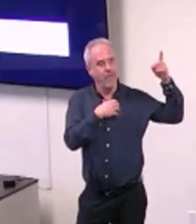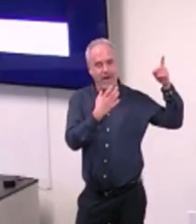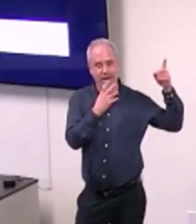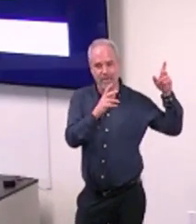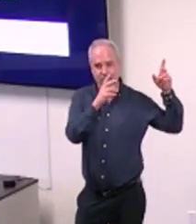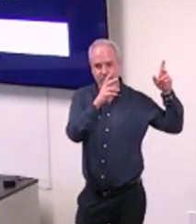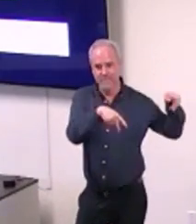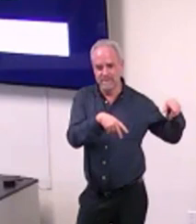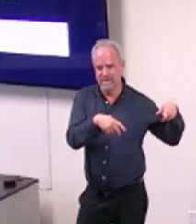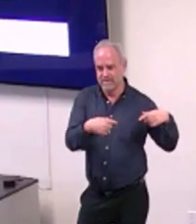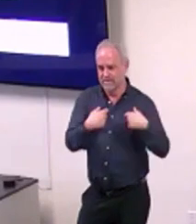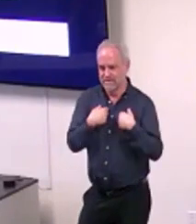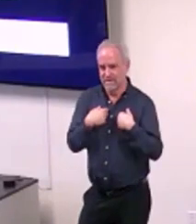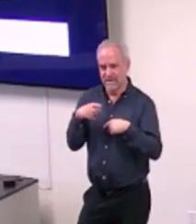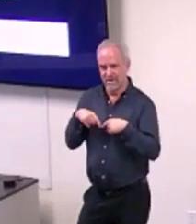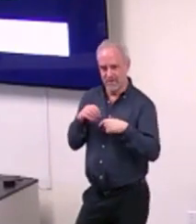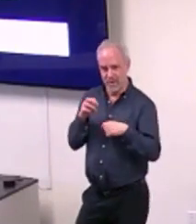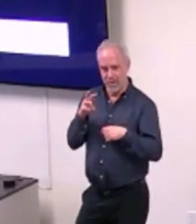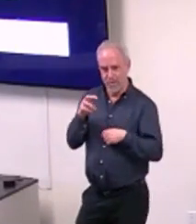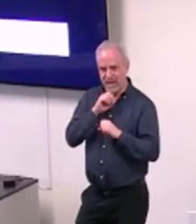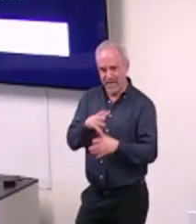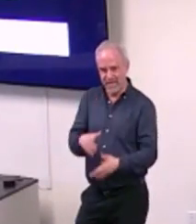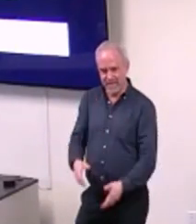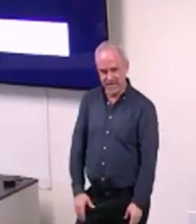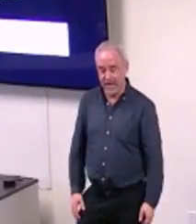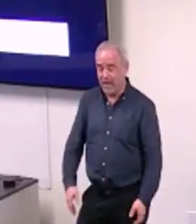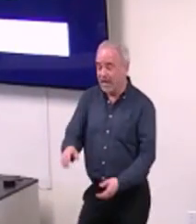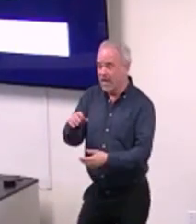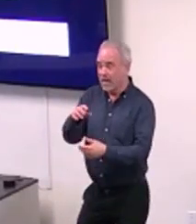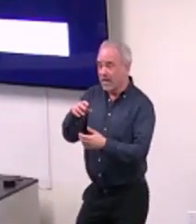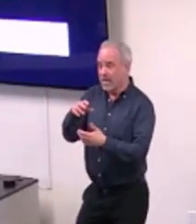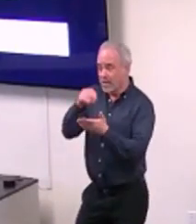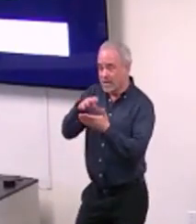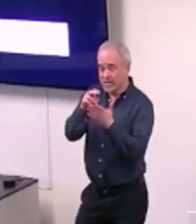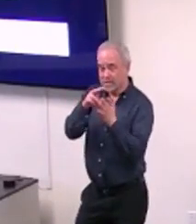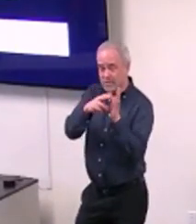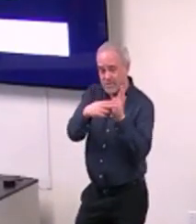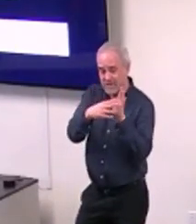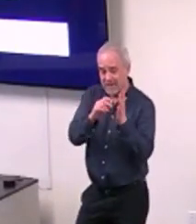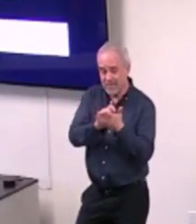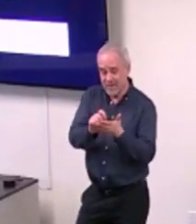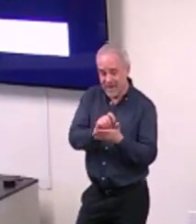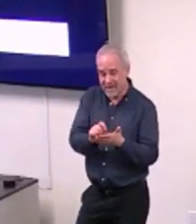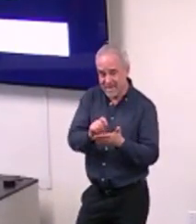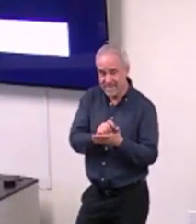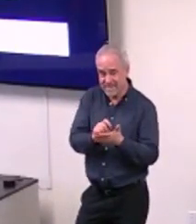Learning to read and write is actually up here on the screen right now, right? So black codes, this is just one example in Missouri.